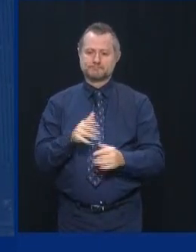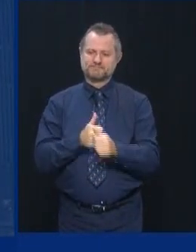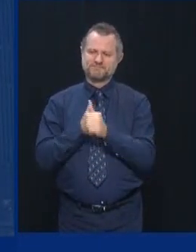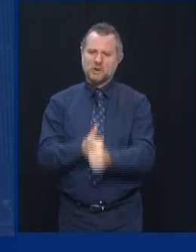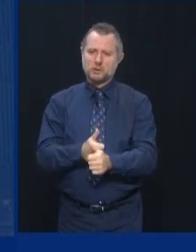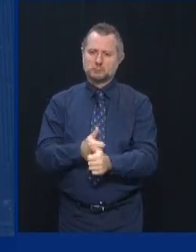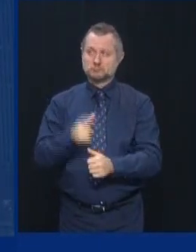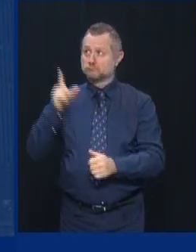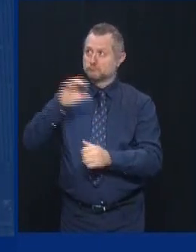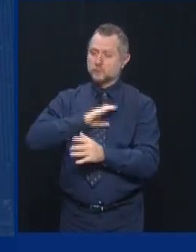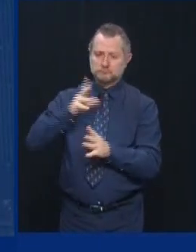THE PROBLEM.